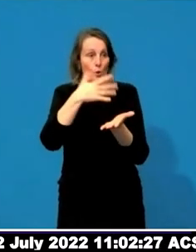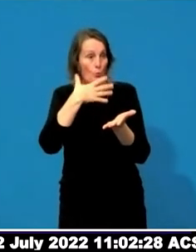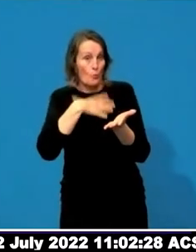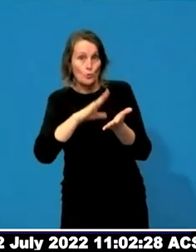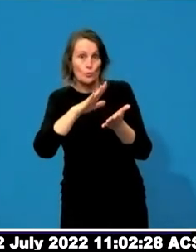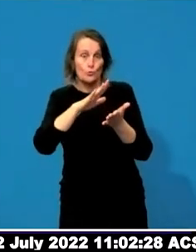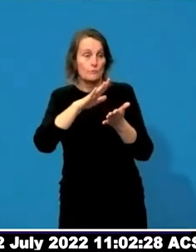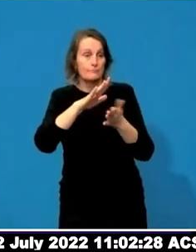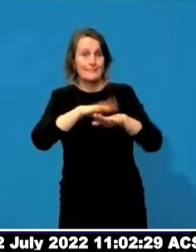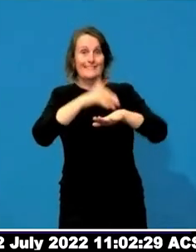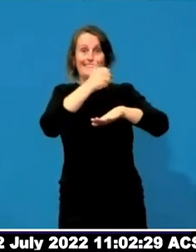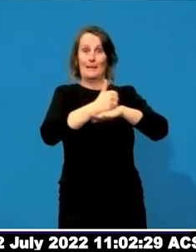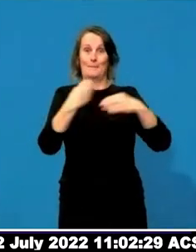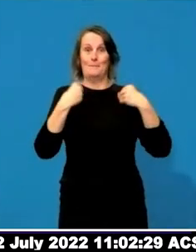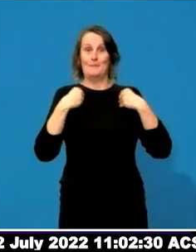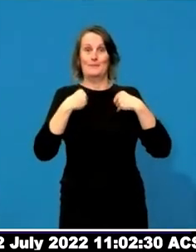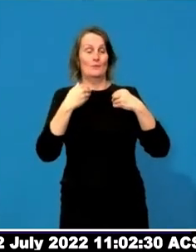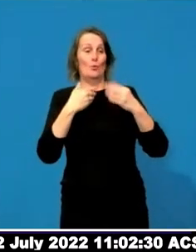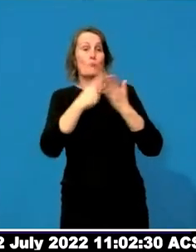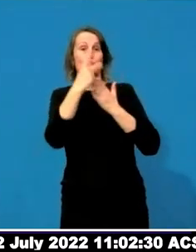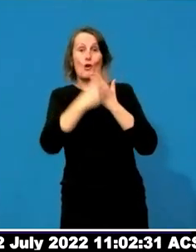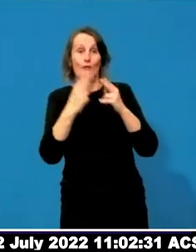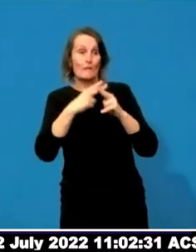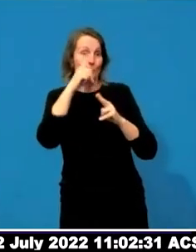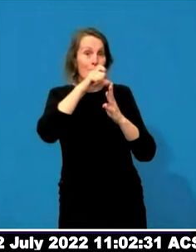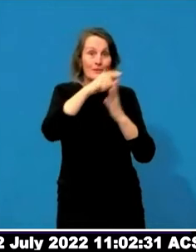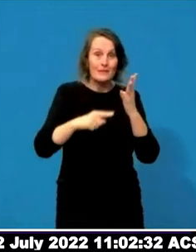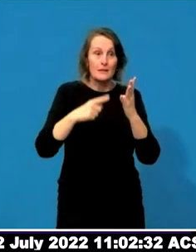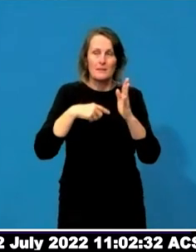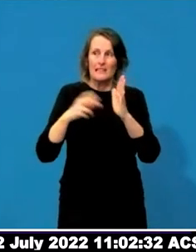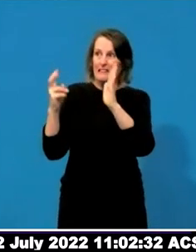there's some registration requirements, and that might actually be